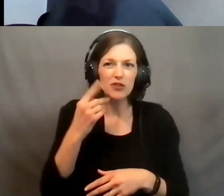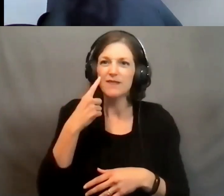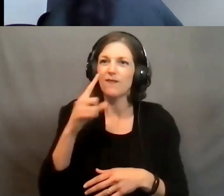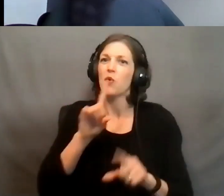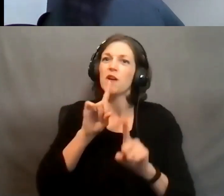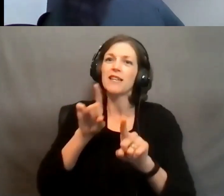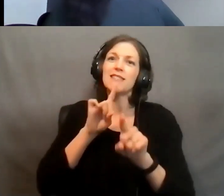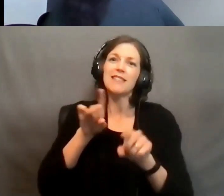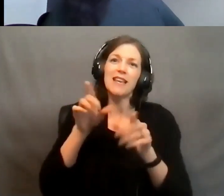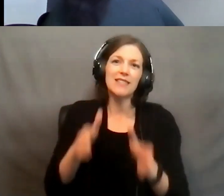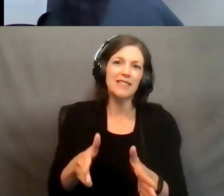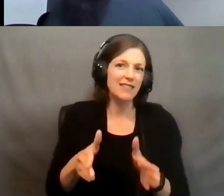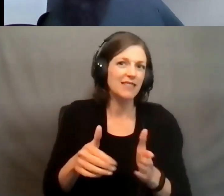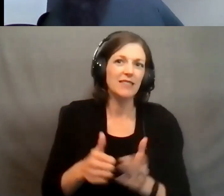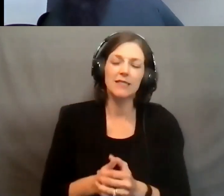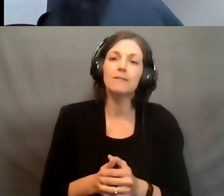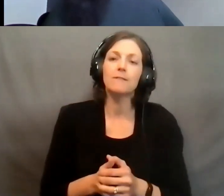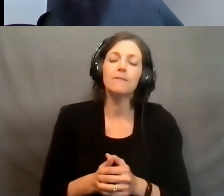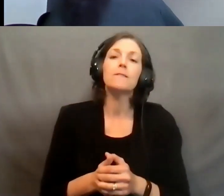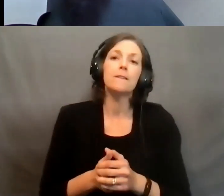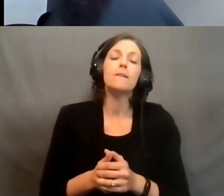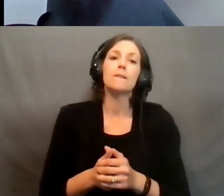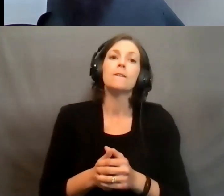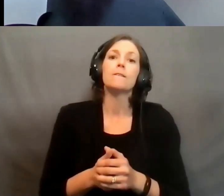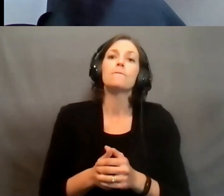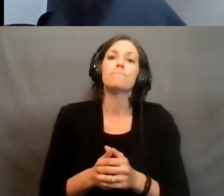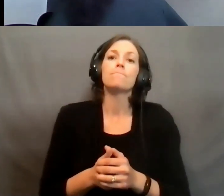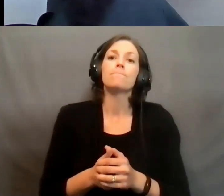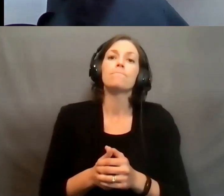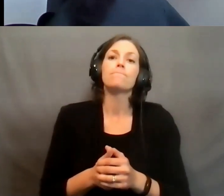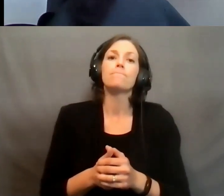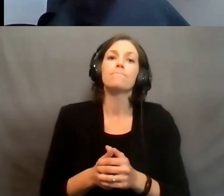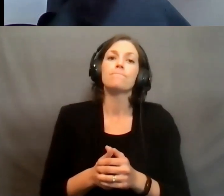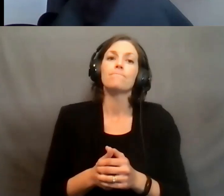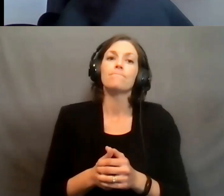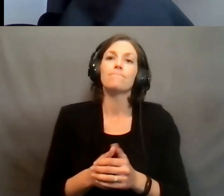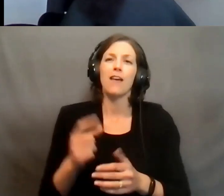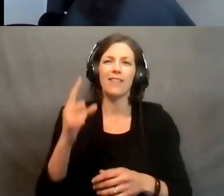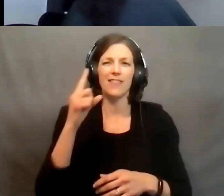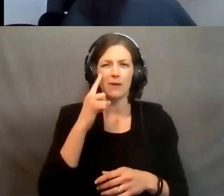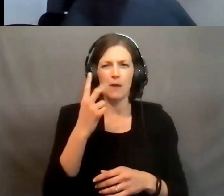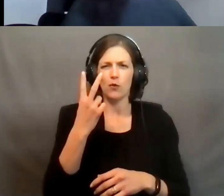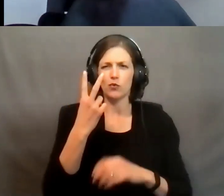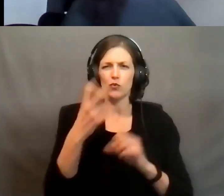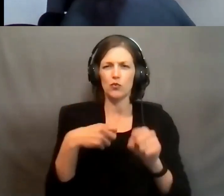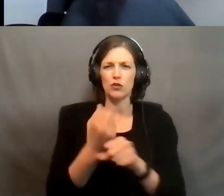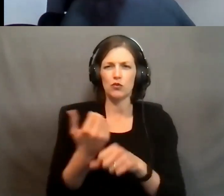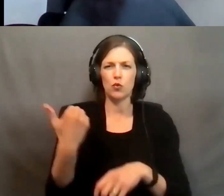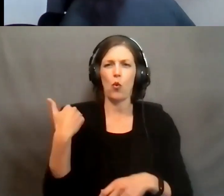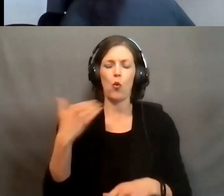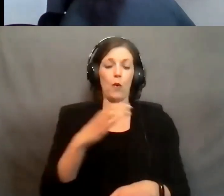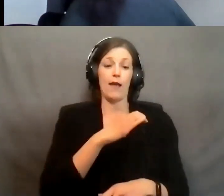13:09:43 Quite a number, almost 2 years ago, counsel decided that